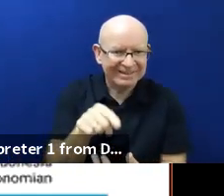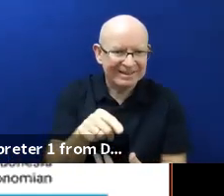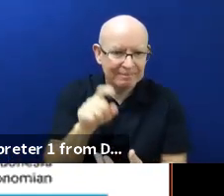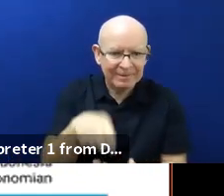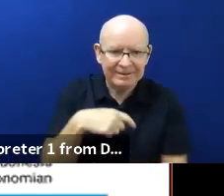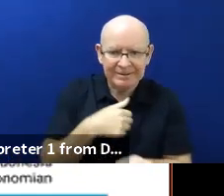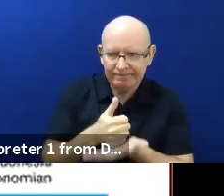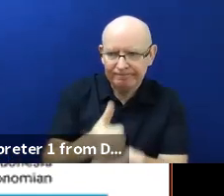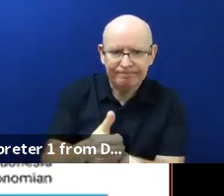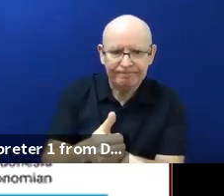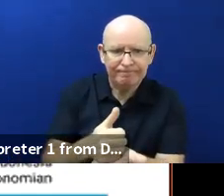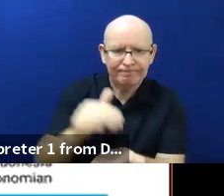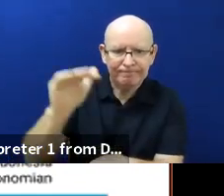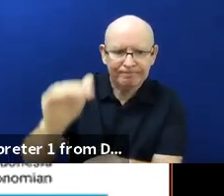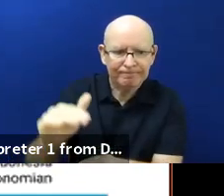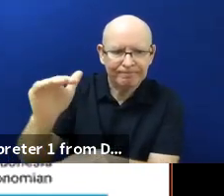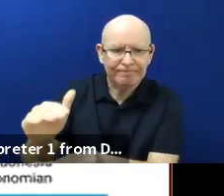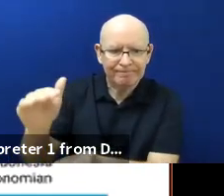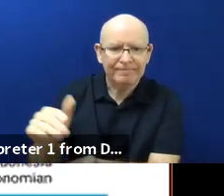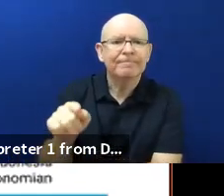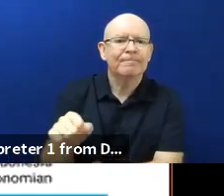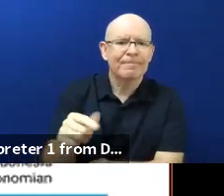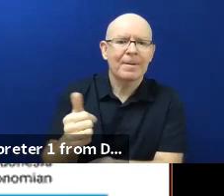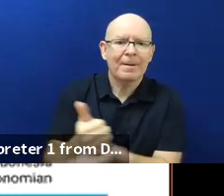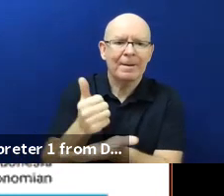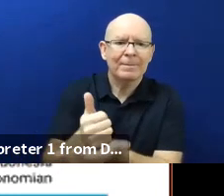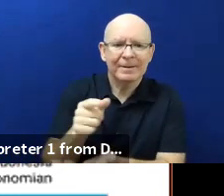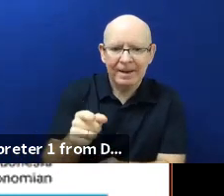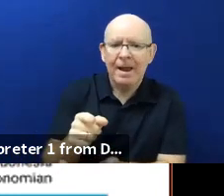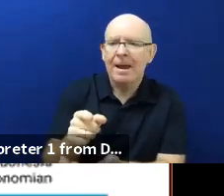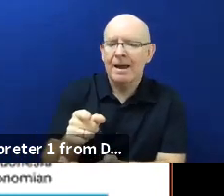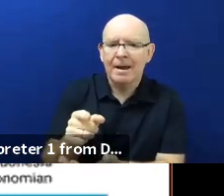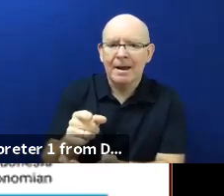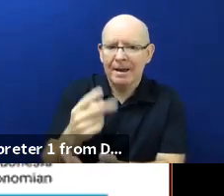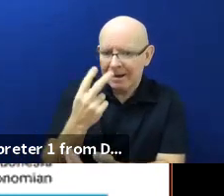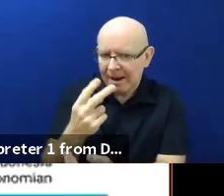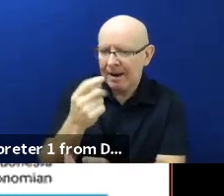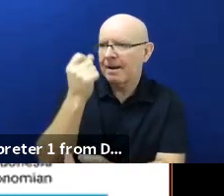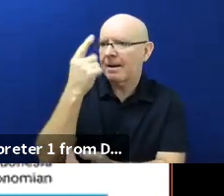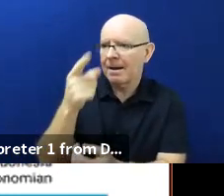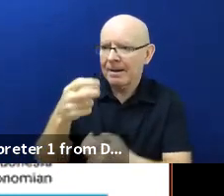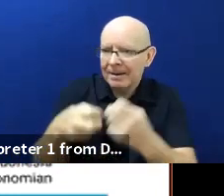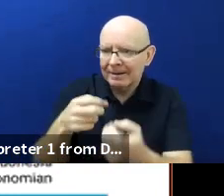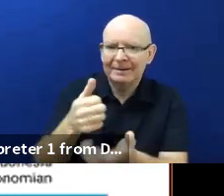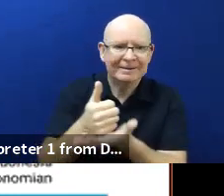more focused bilateral with government officials in Nepal, the Philippines and Australia. All three